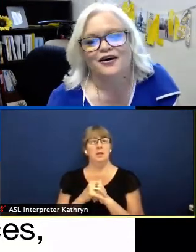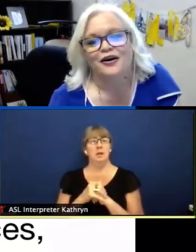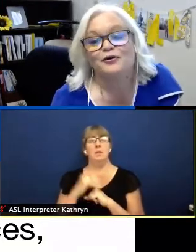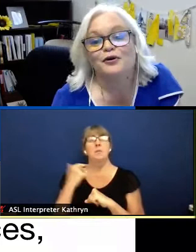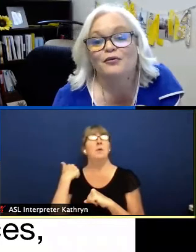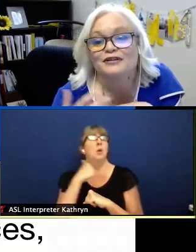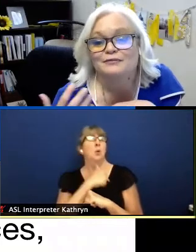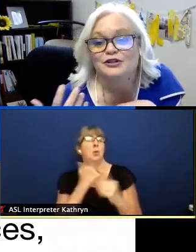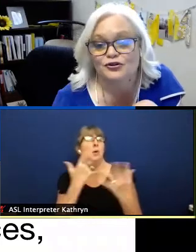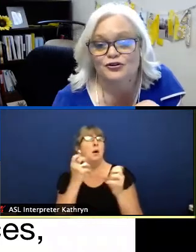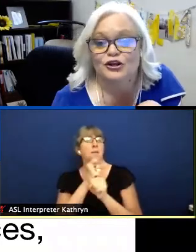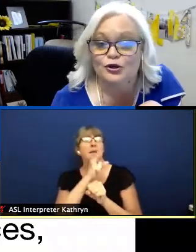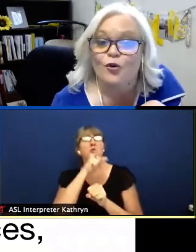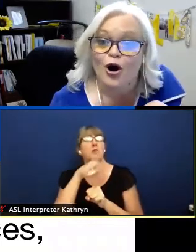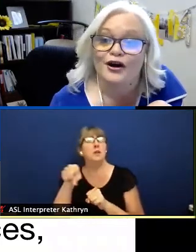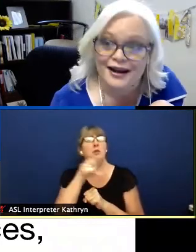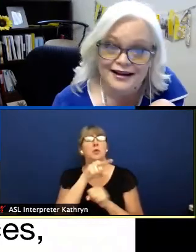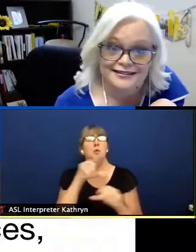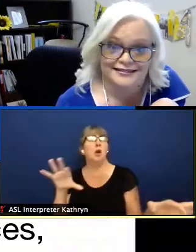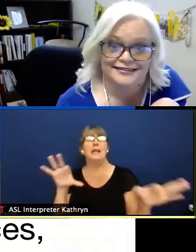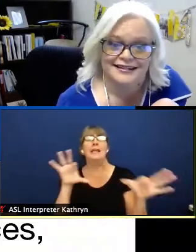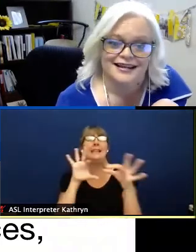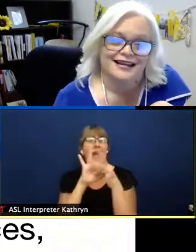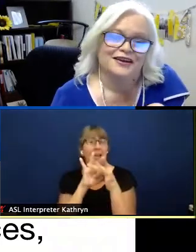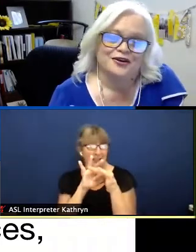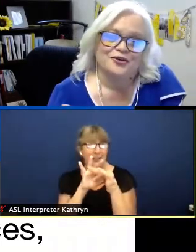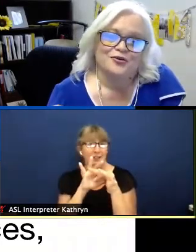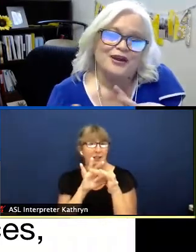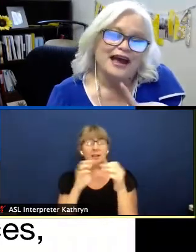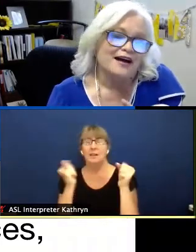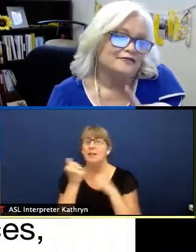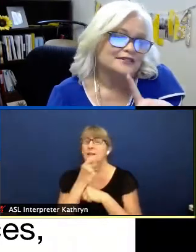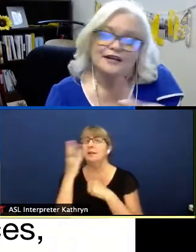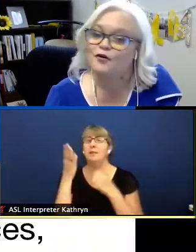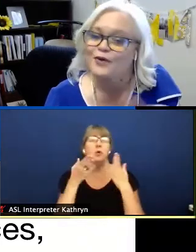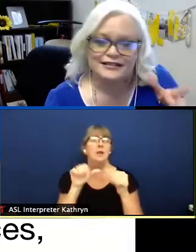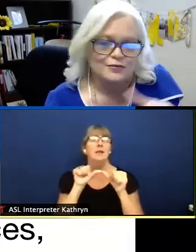Our bureau wants to be sure that you are connected. We have several ways that we